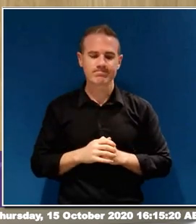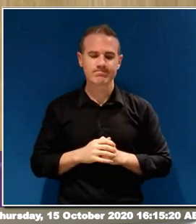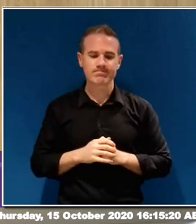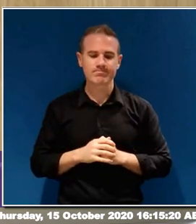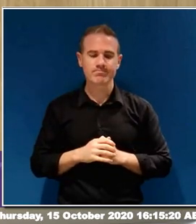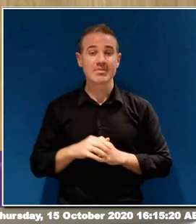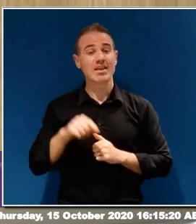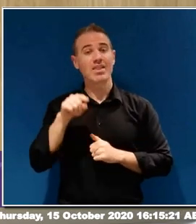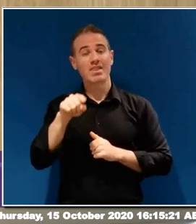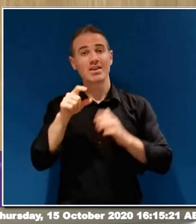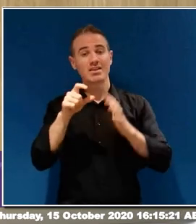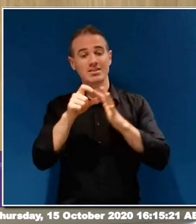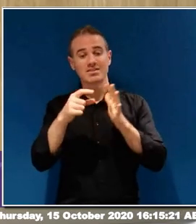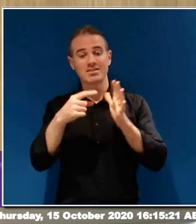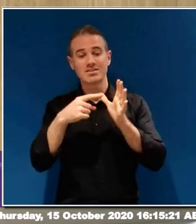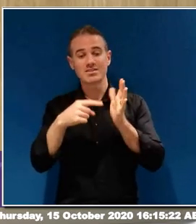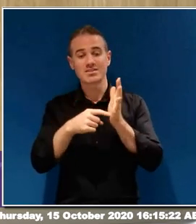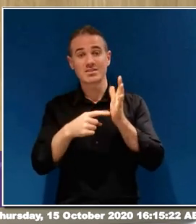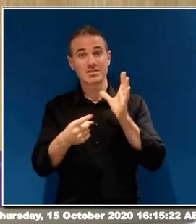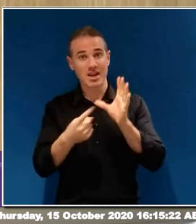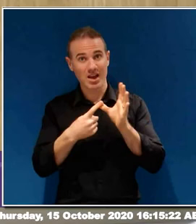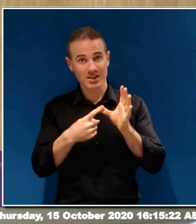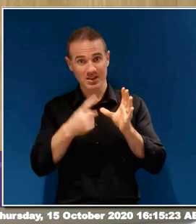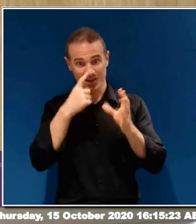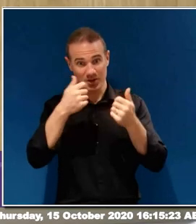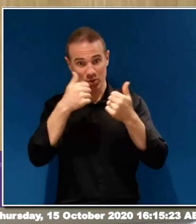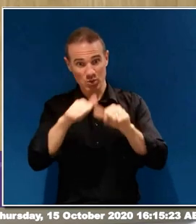all those States and Territories, or do you think that given the current